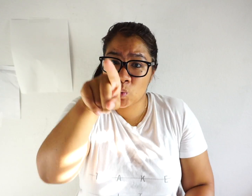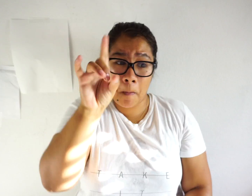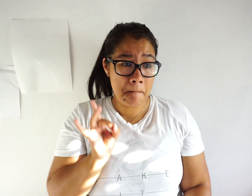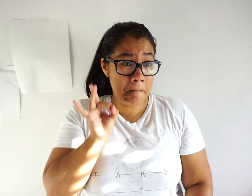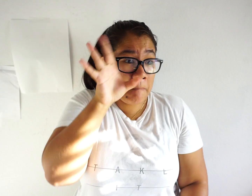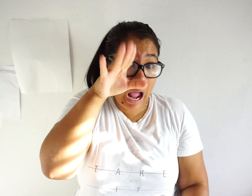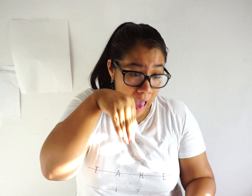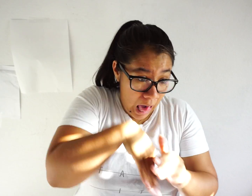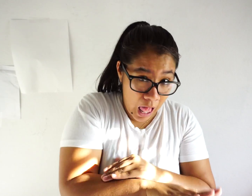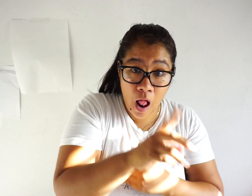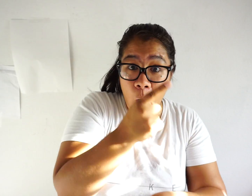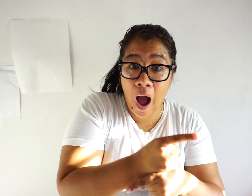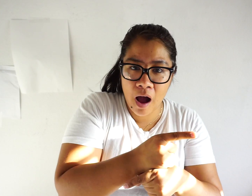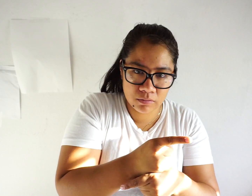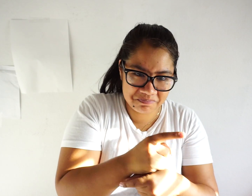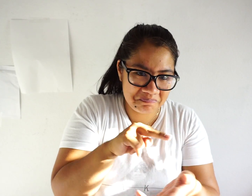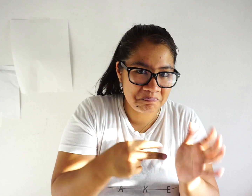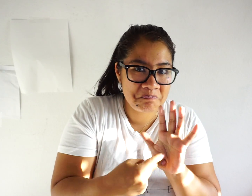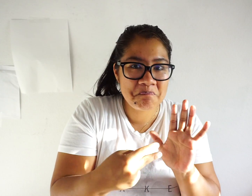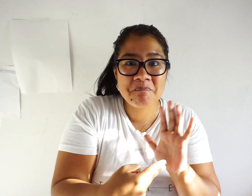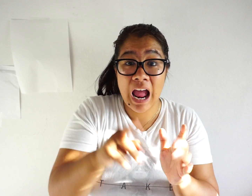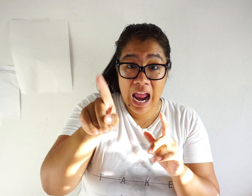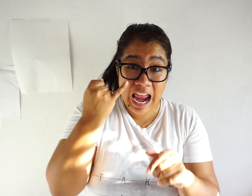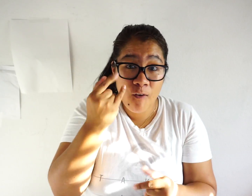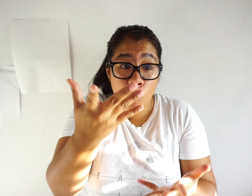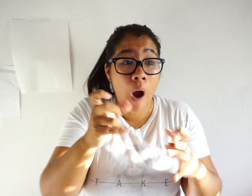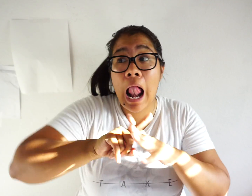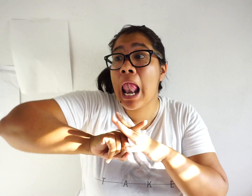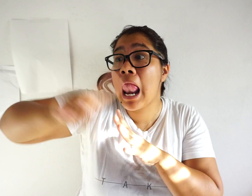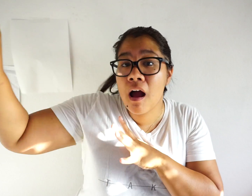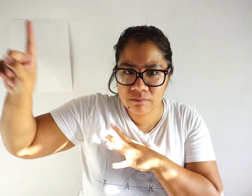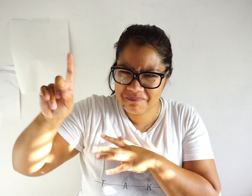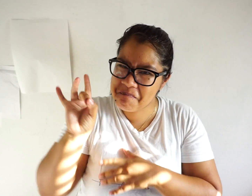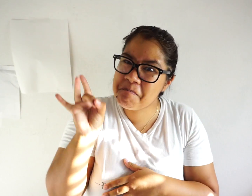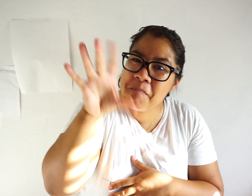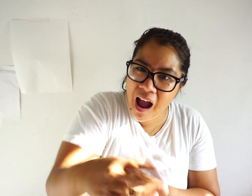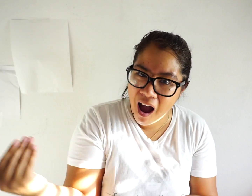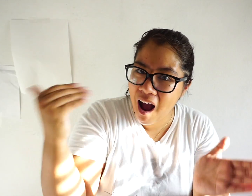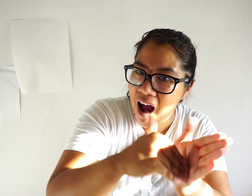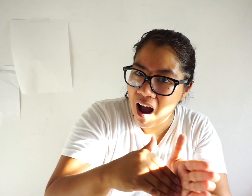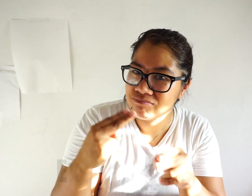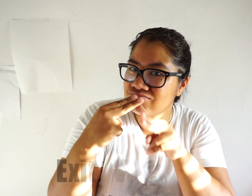You pay to enter right? Now if you want to leave the country, you will have to pay again That's called....